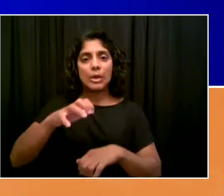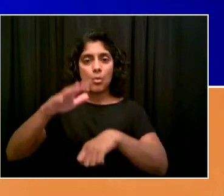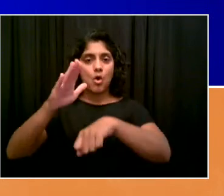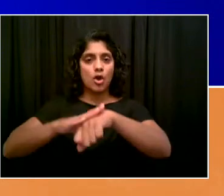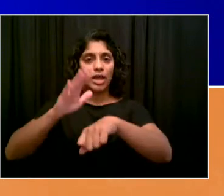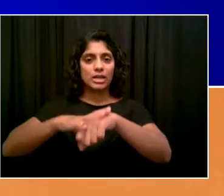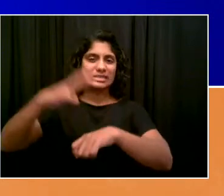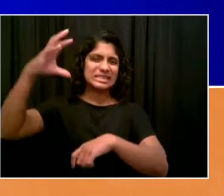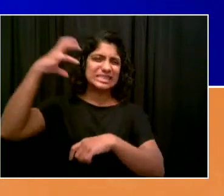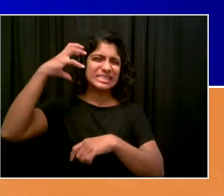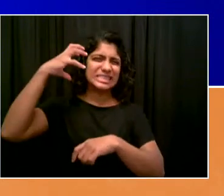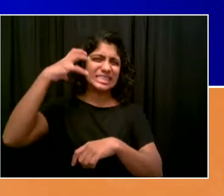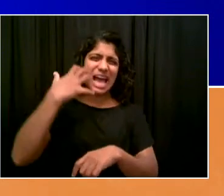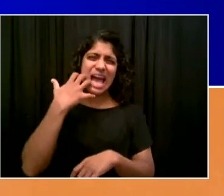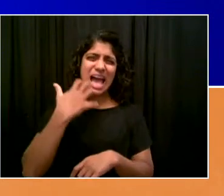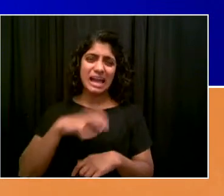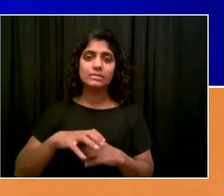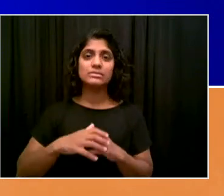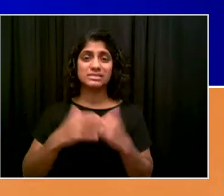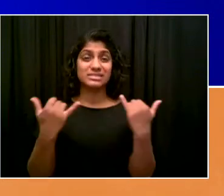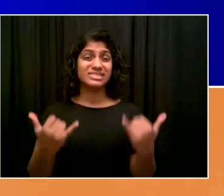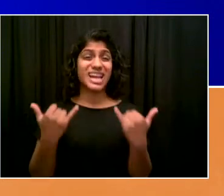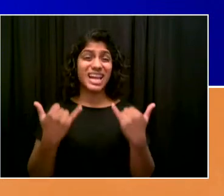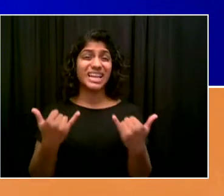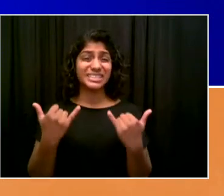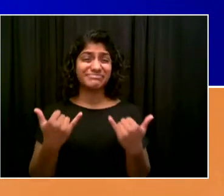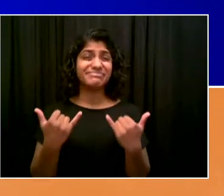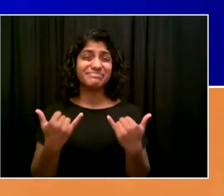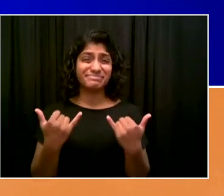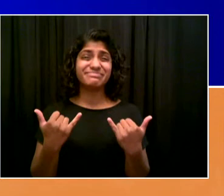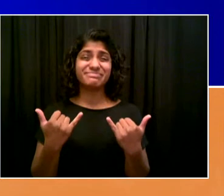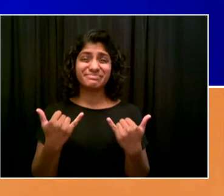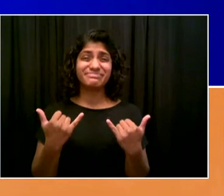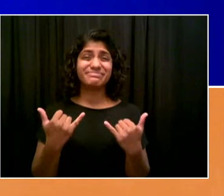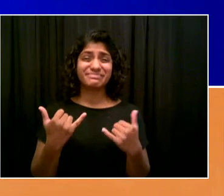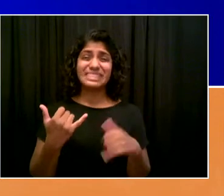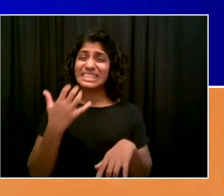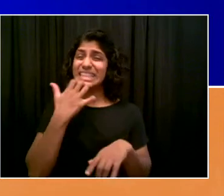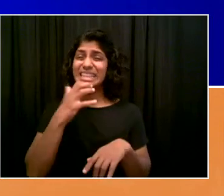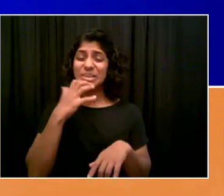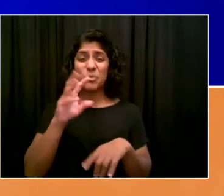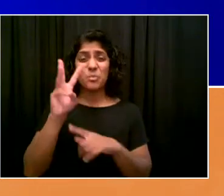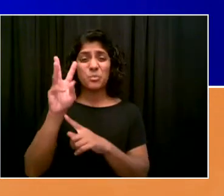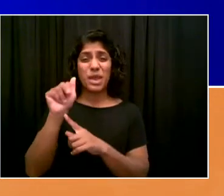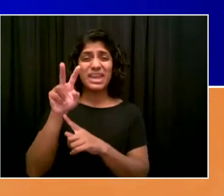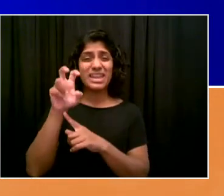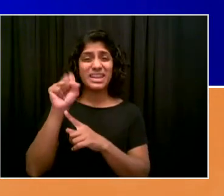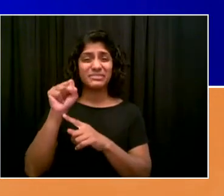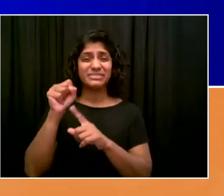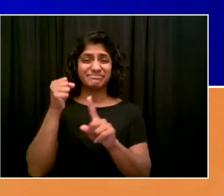HEAT ADVISORY COMING UP AT 11:00 A.M. , HEAT ADVISORY